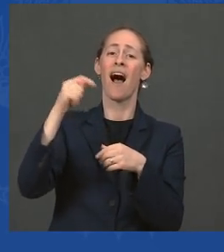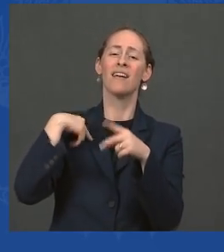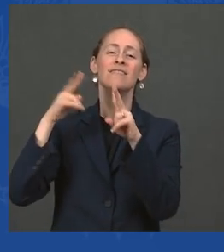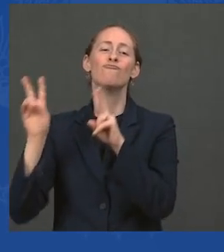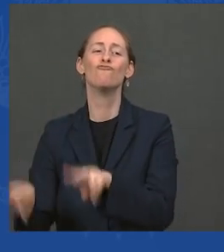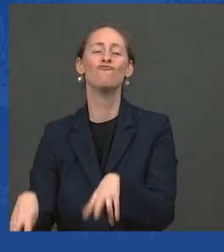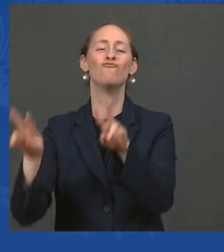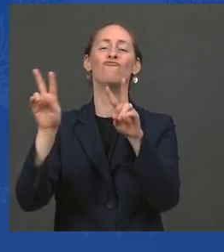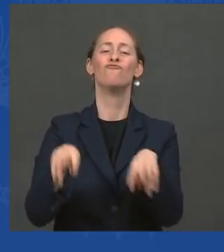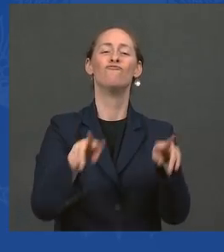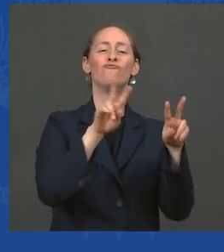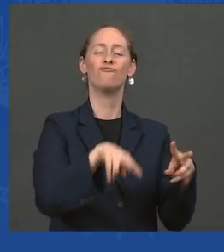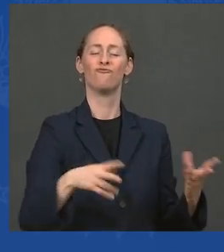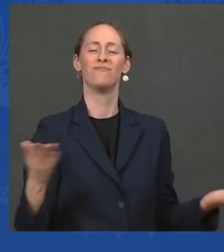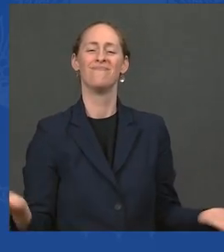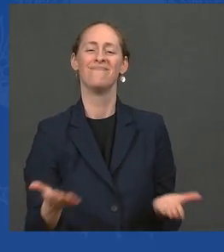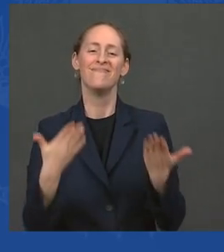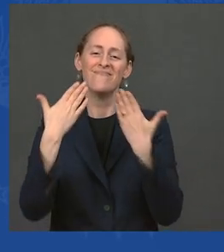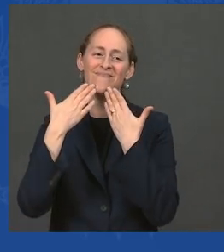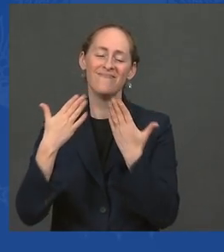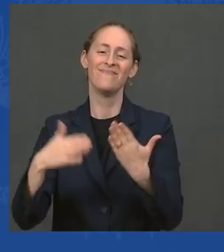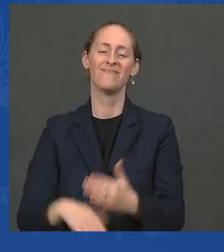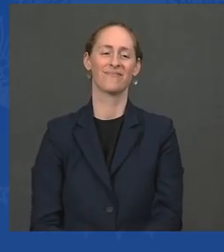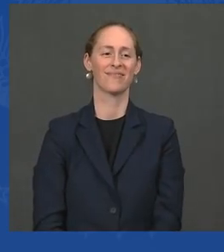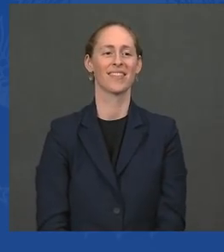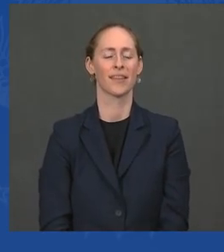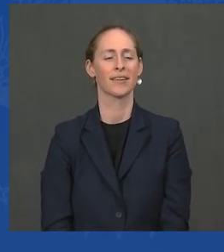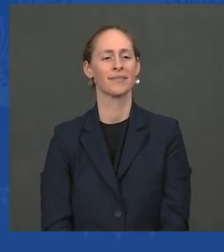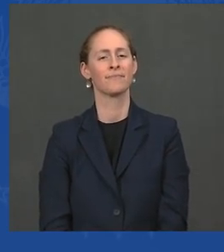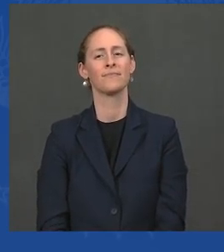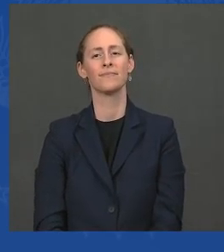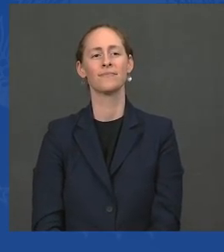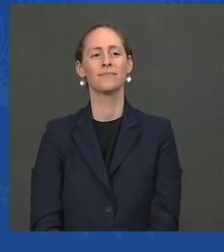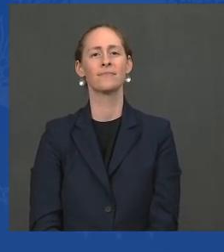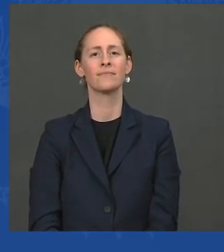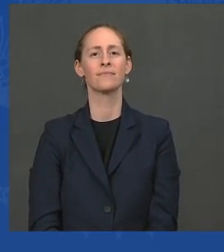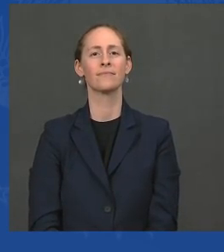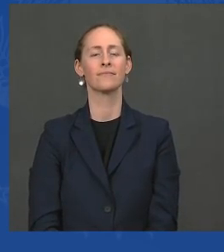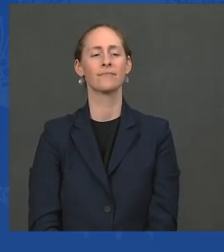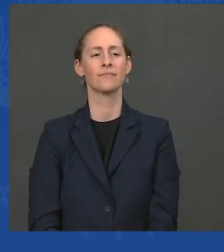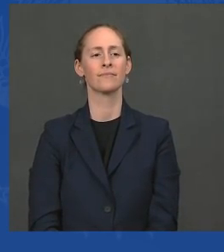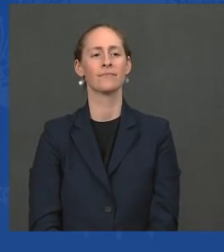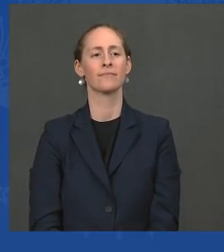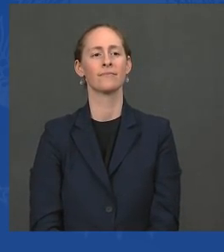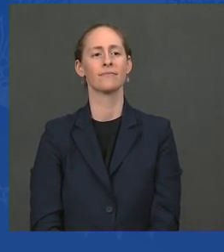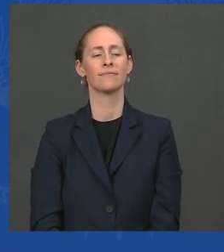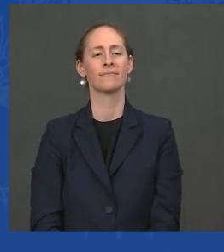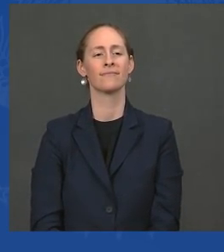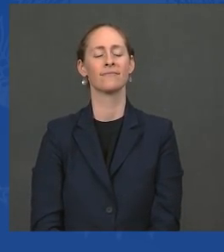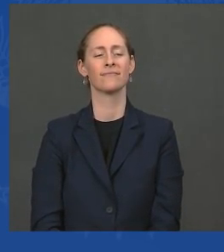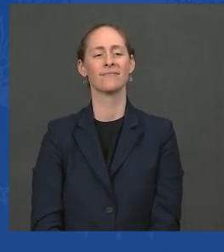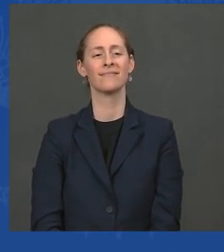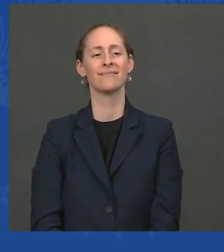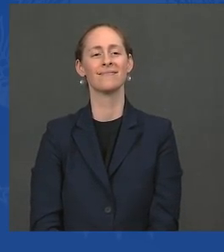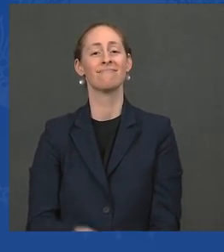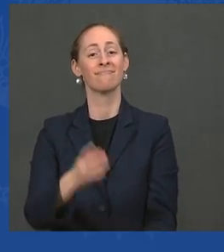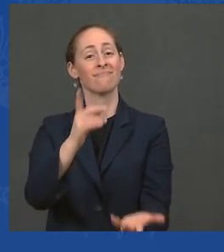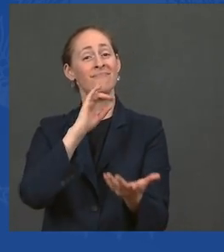And, you know -- you know, we -- it's interesting. I grew up not very far from Bobby where --